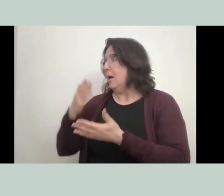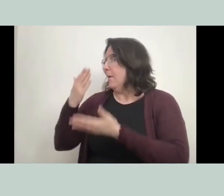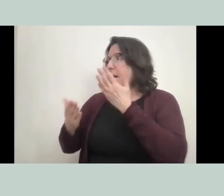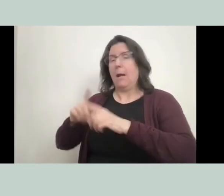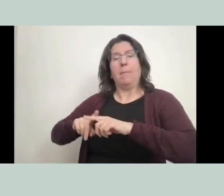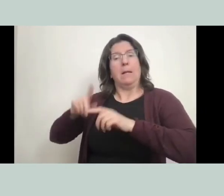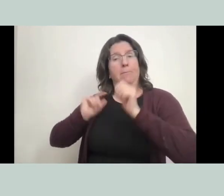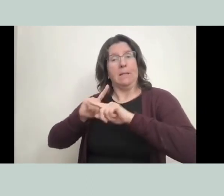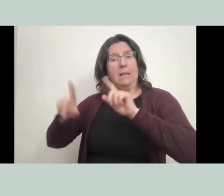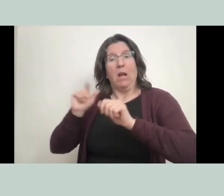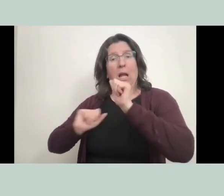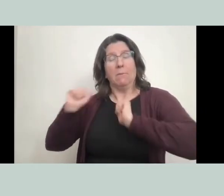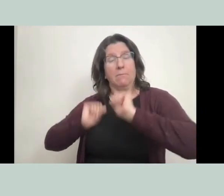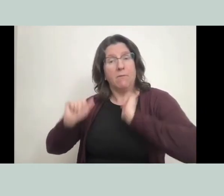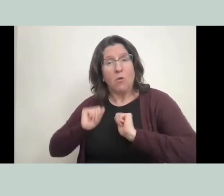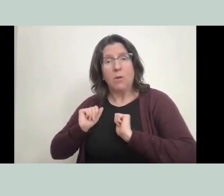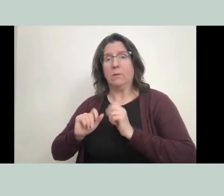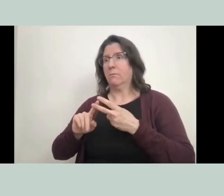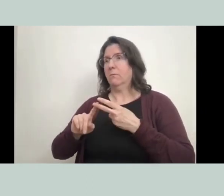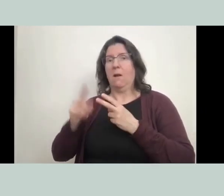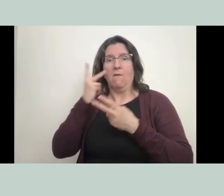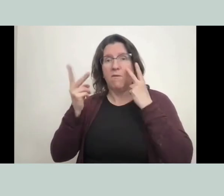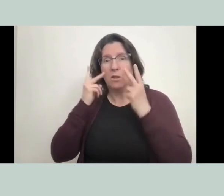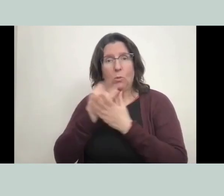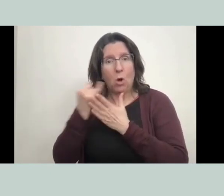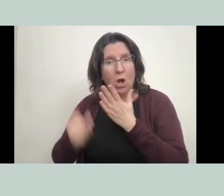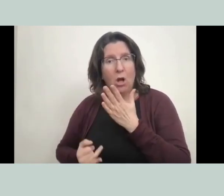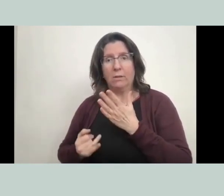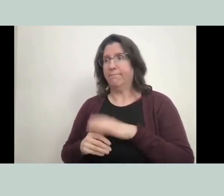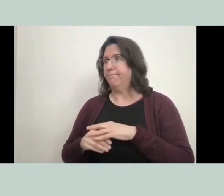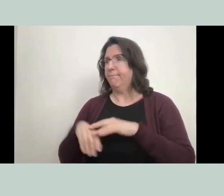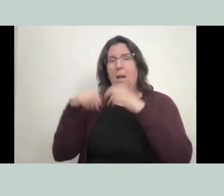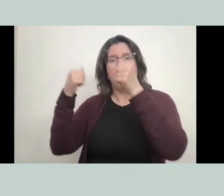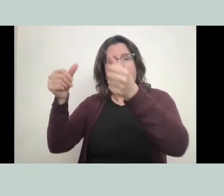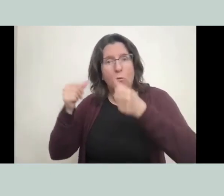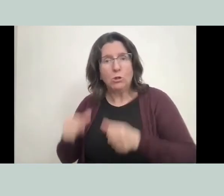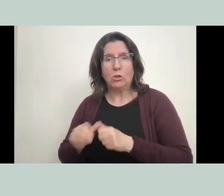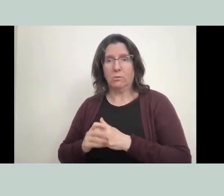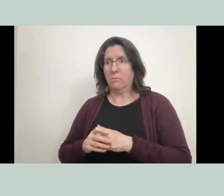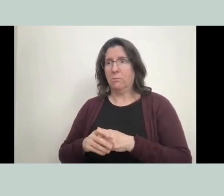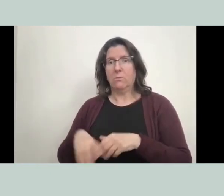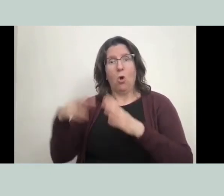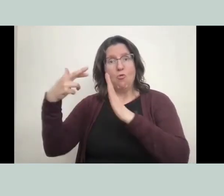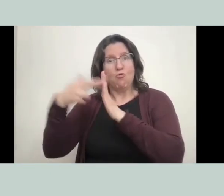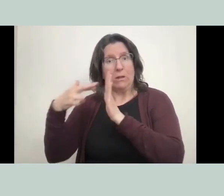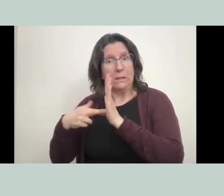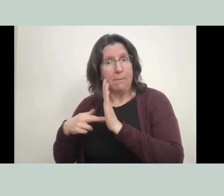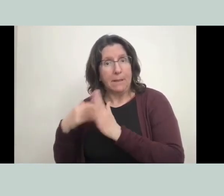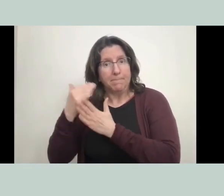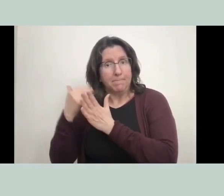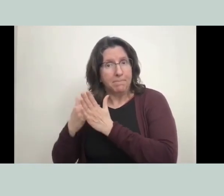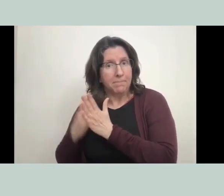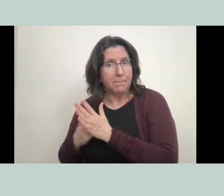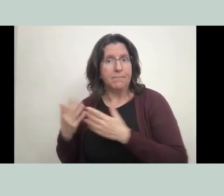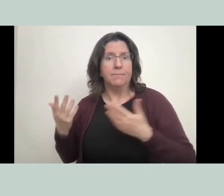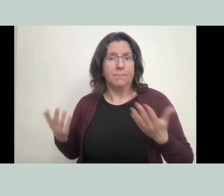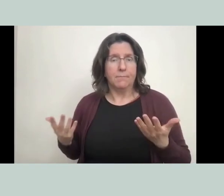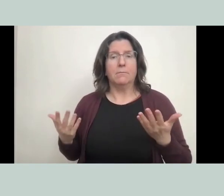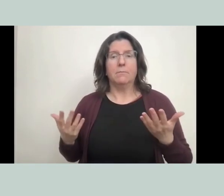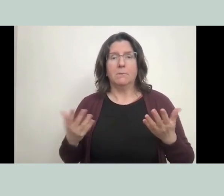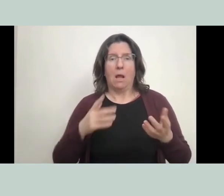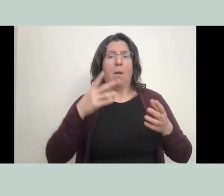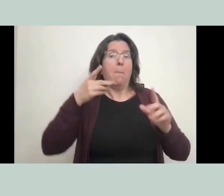Examples include a play, visual art, a poster, even a recipe!